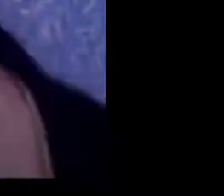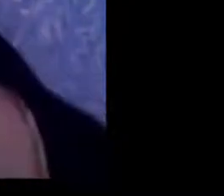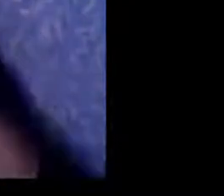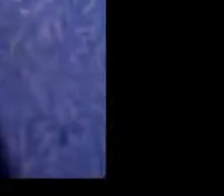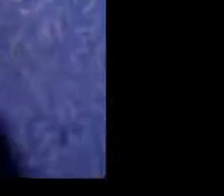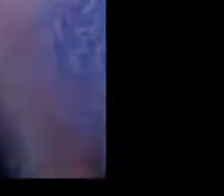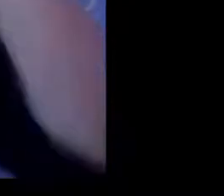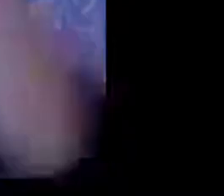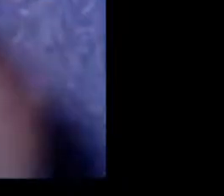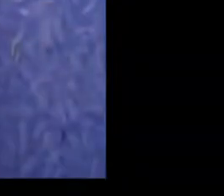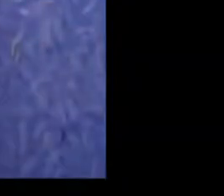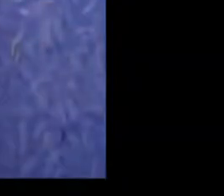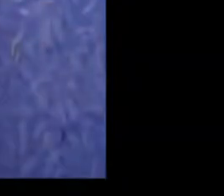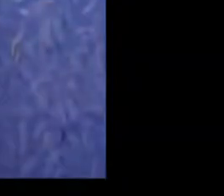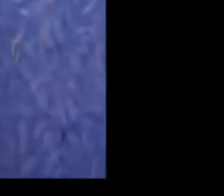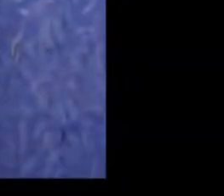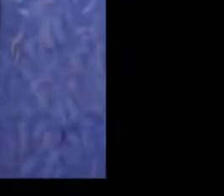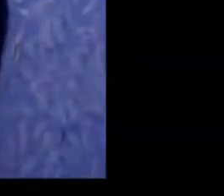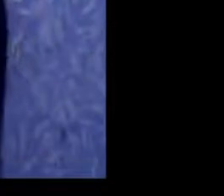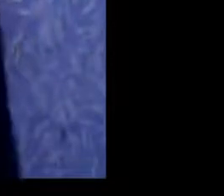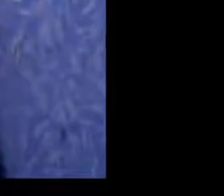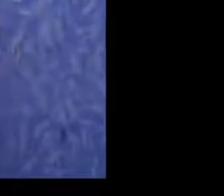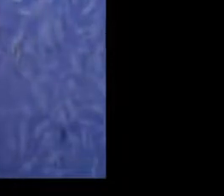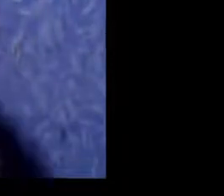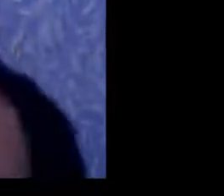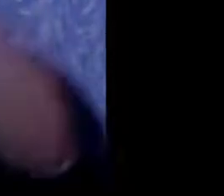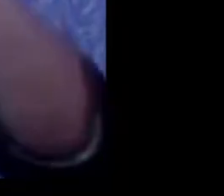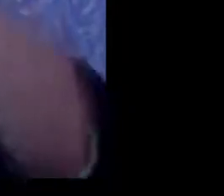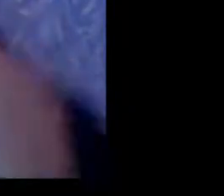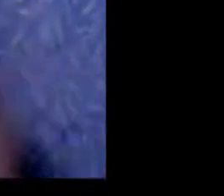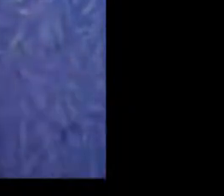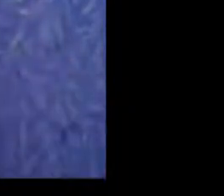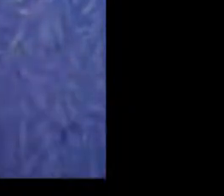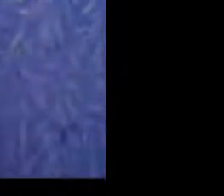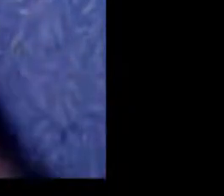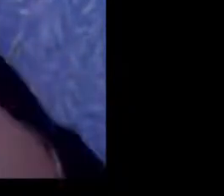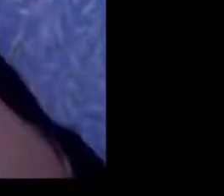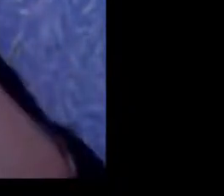I collect vital information and share to the deaf community via social media .